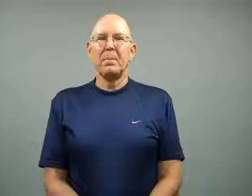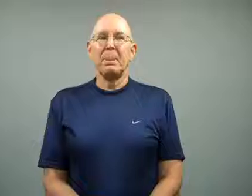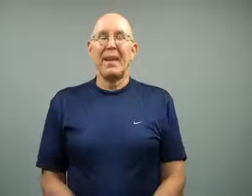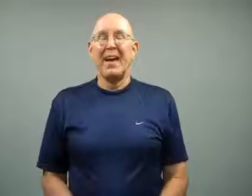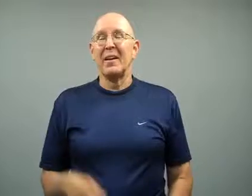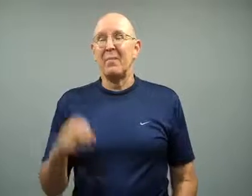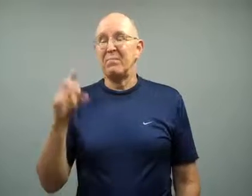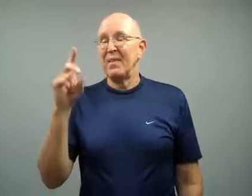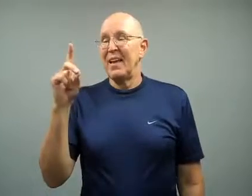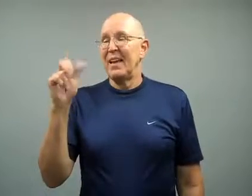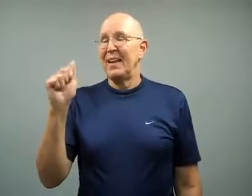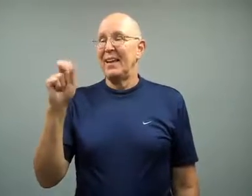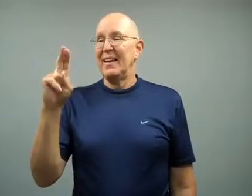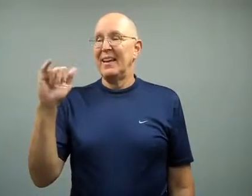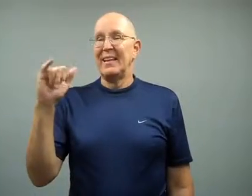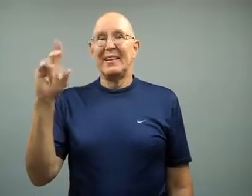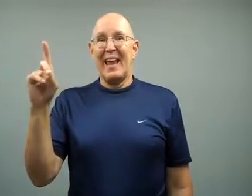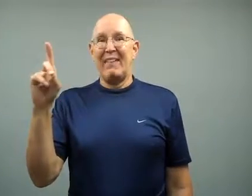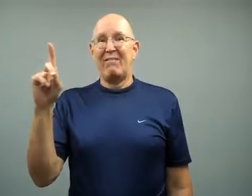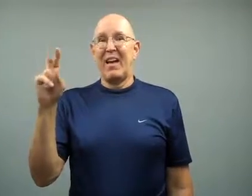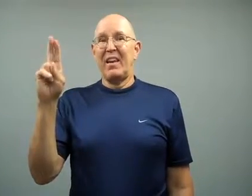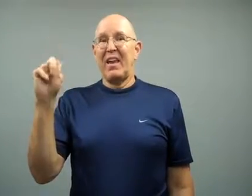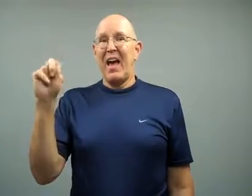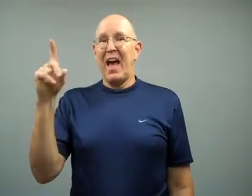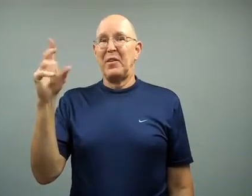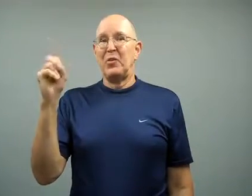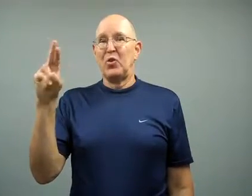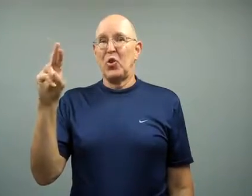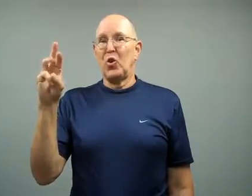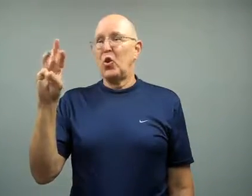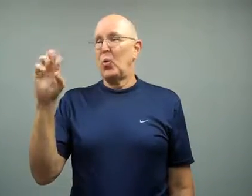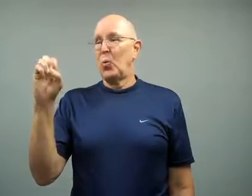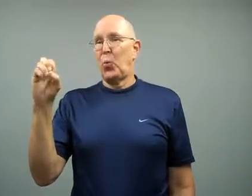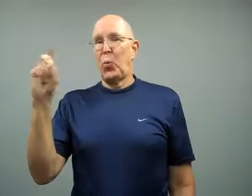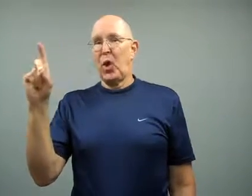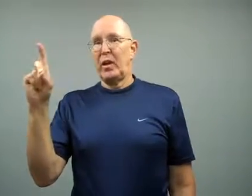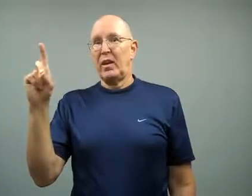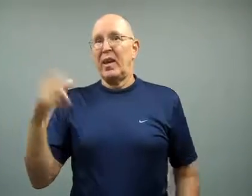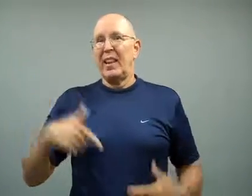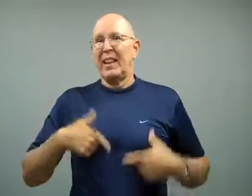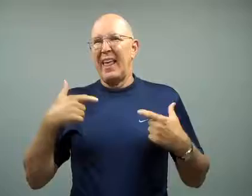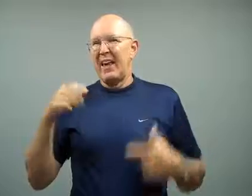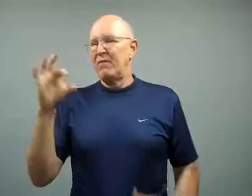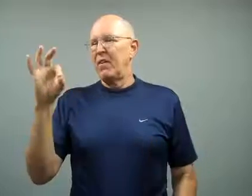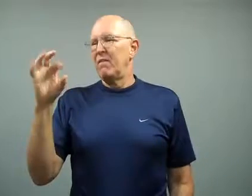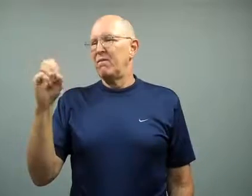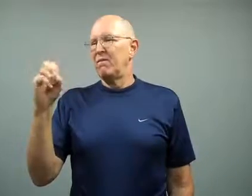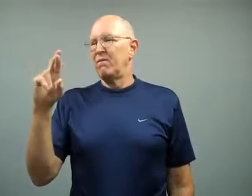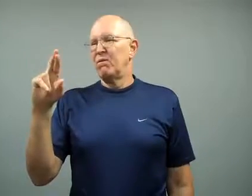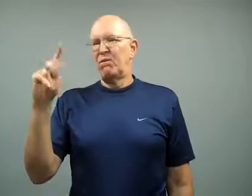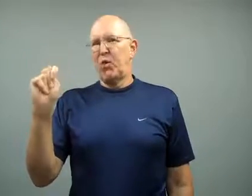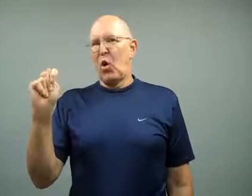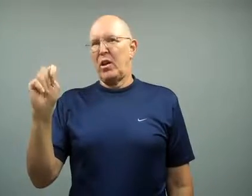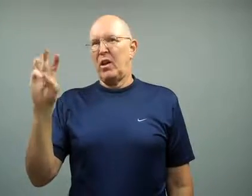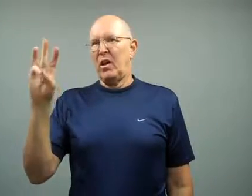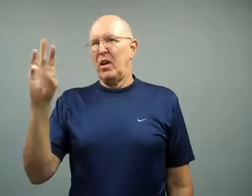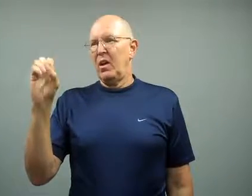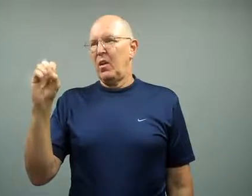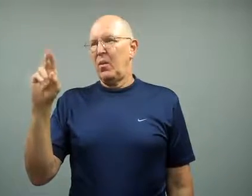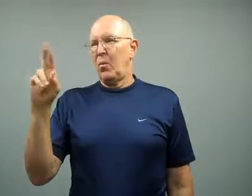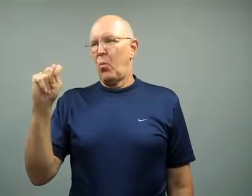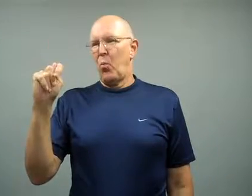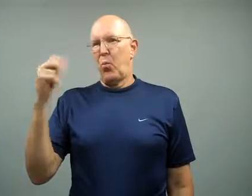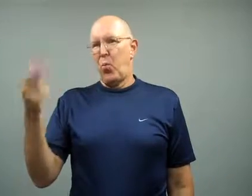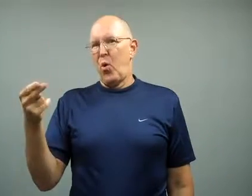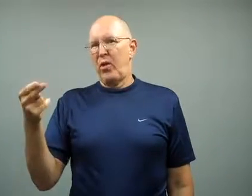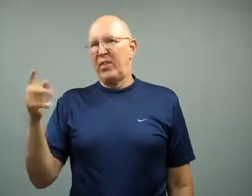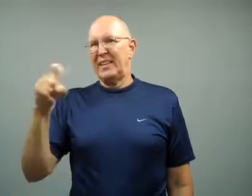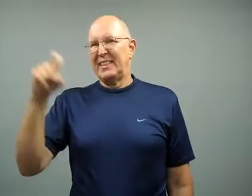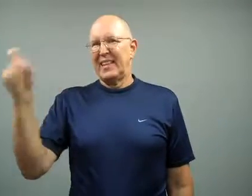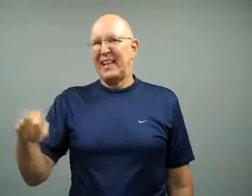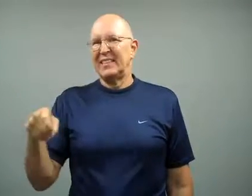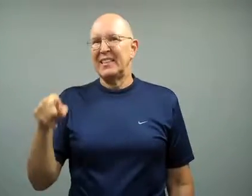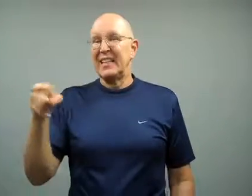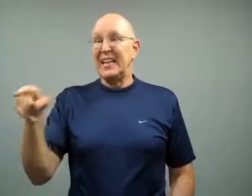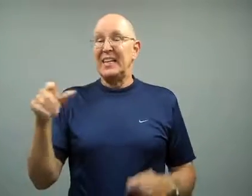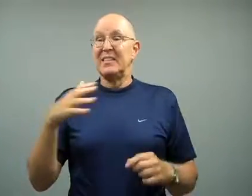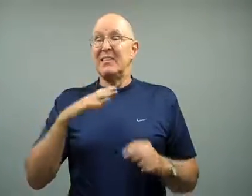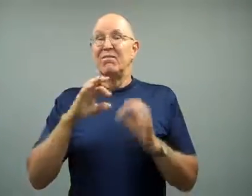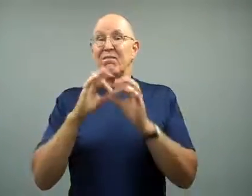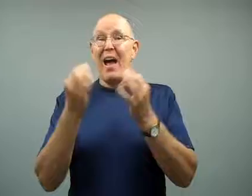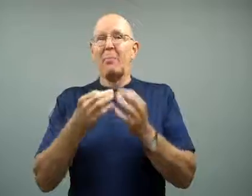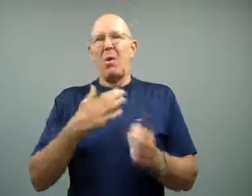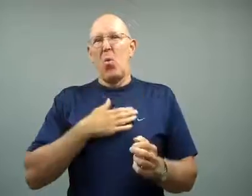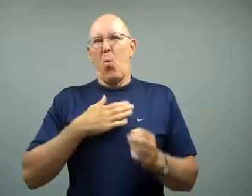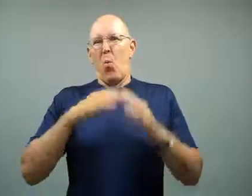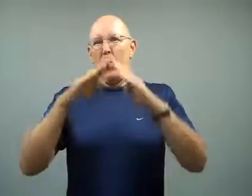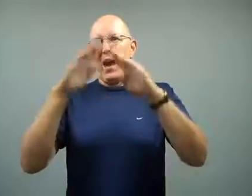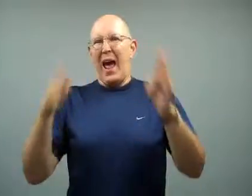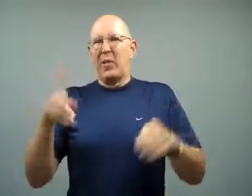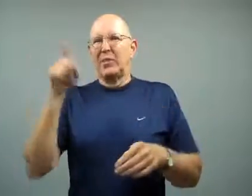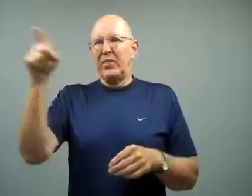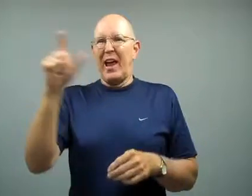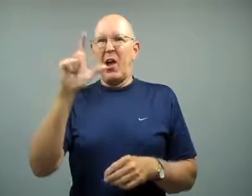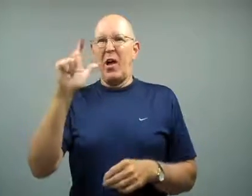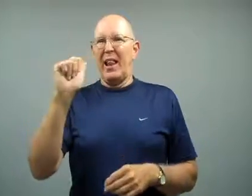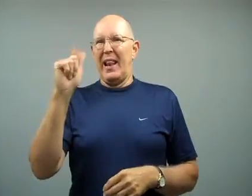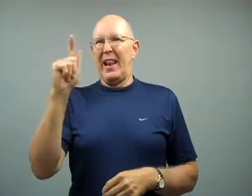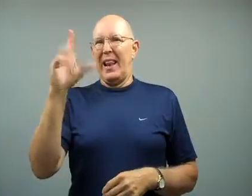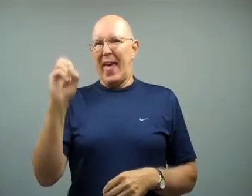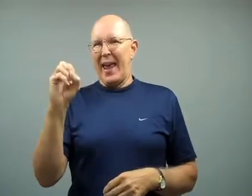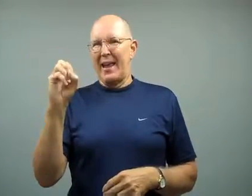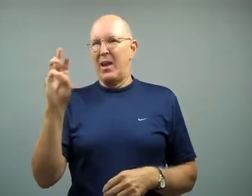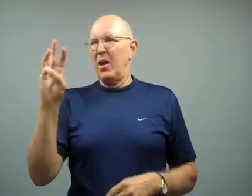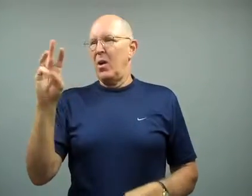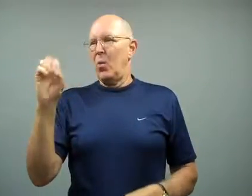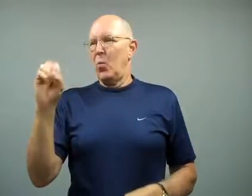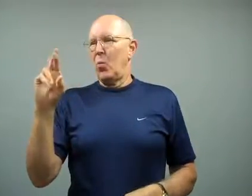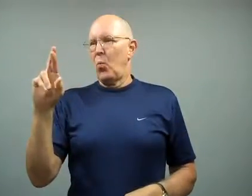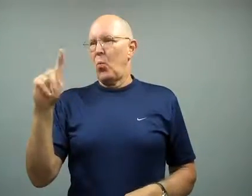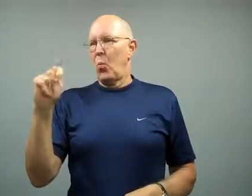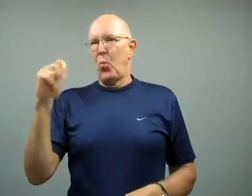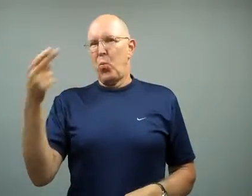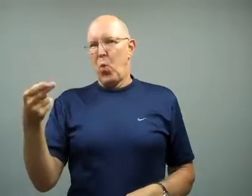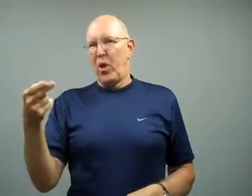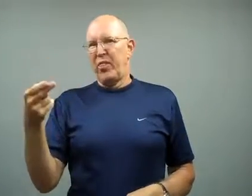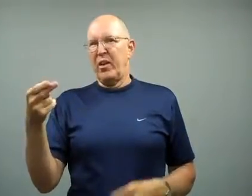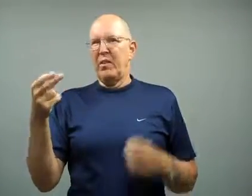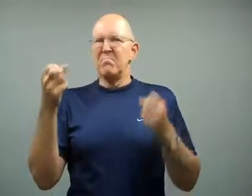David Underwood lives in Fort Worth, Texas.